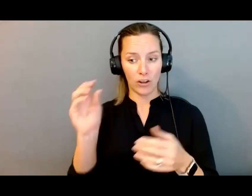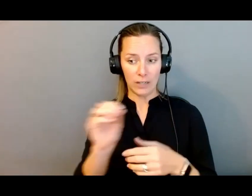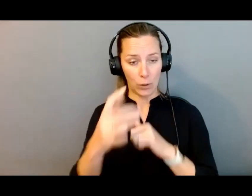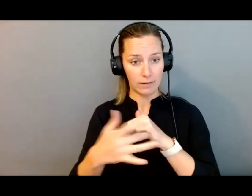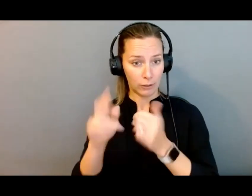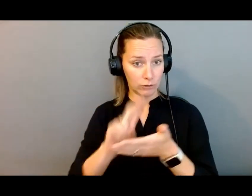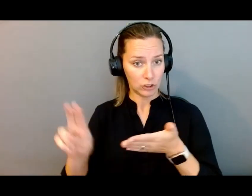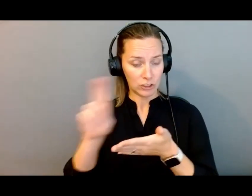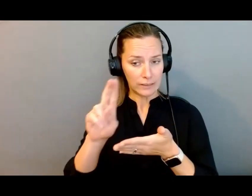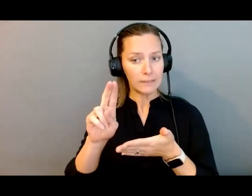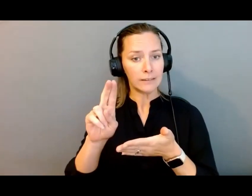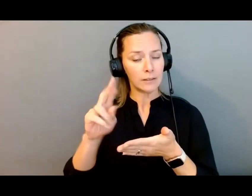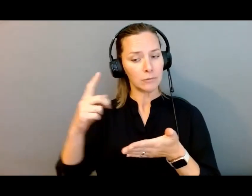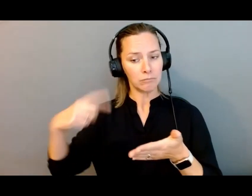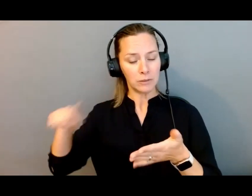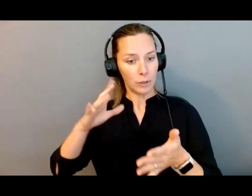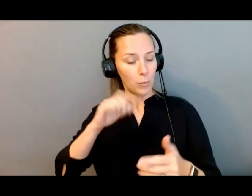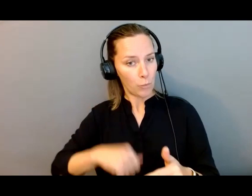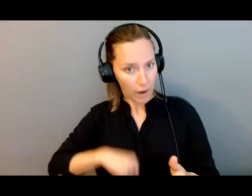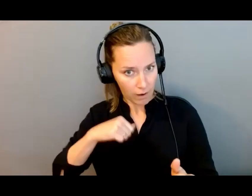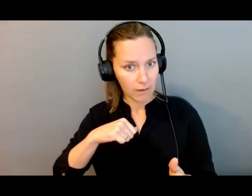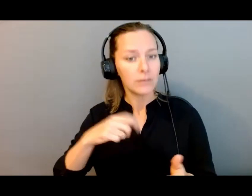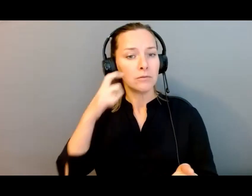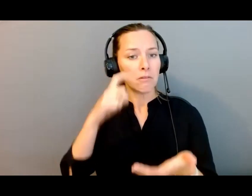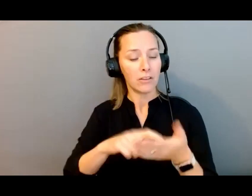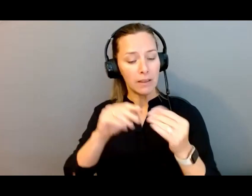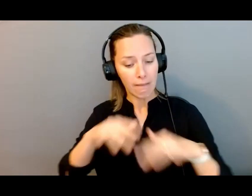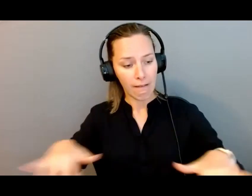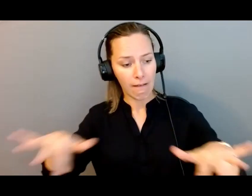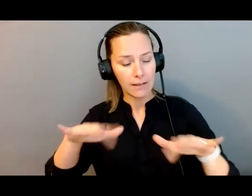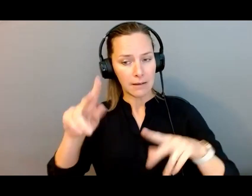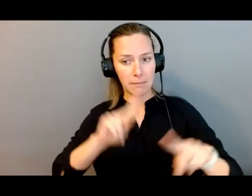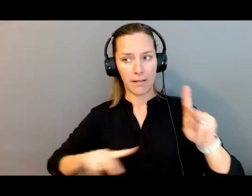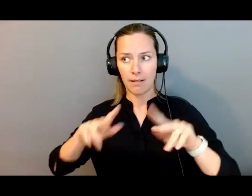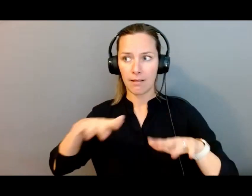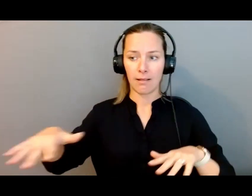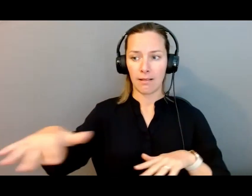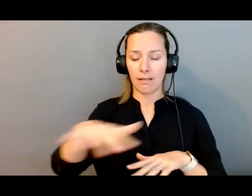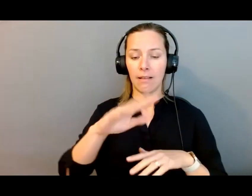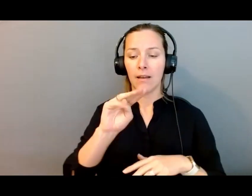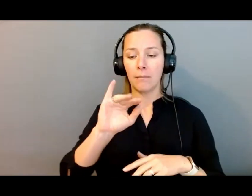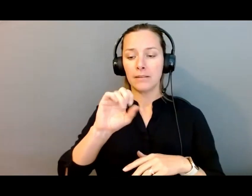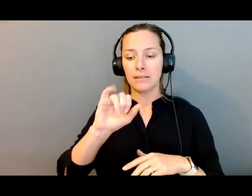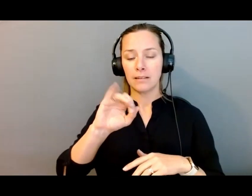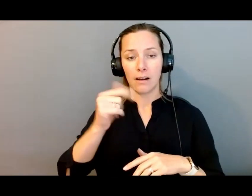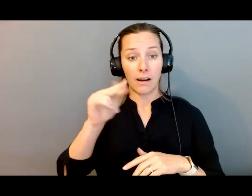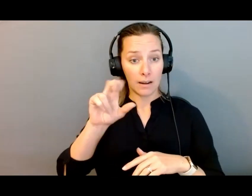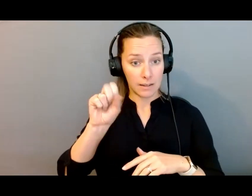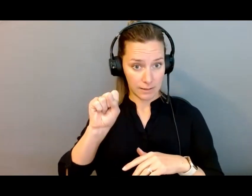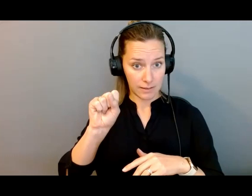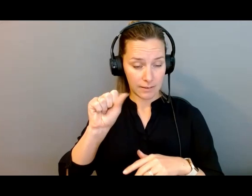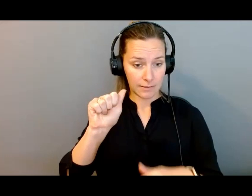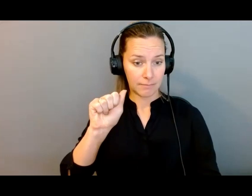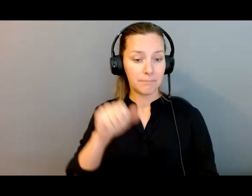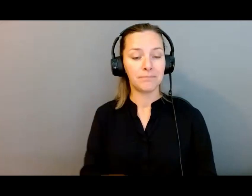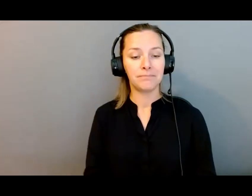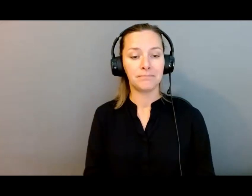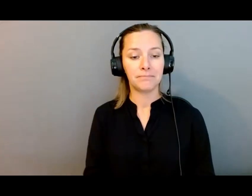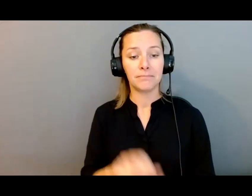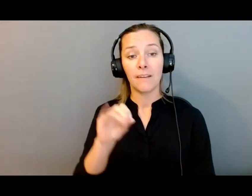is proud to acknowledge the lands and peoples of the Mississaugas of Scugog Island